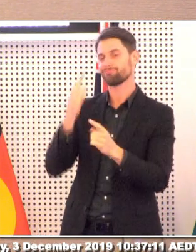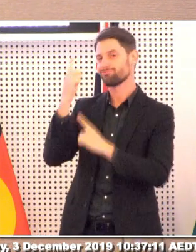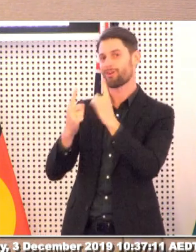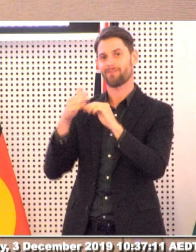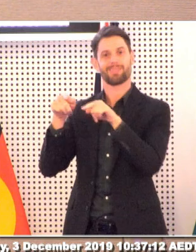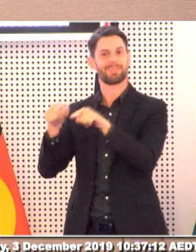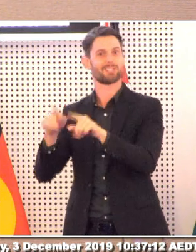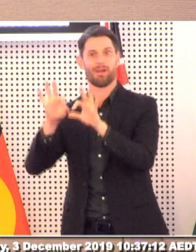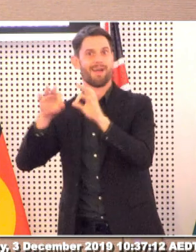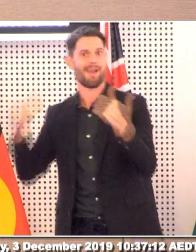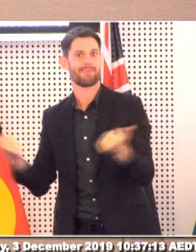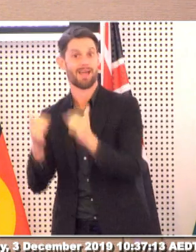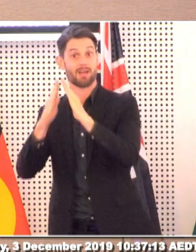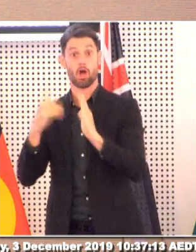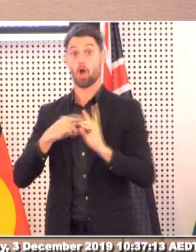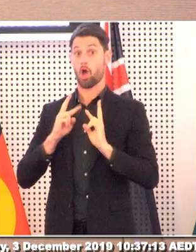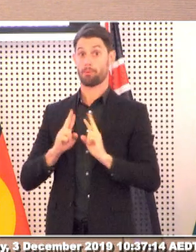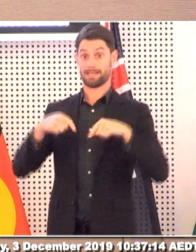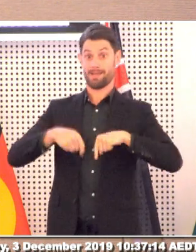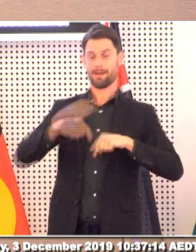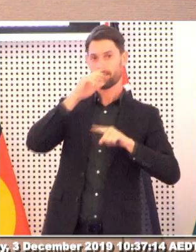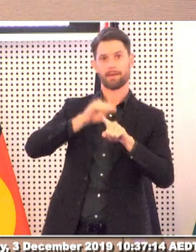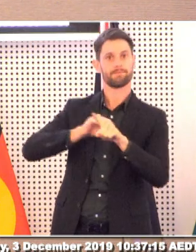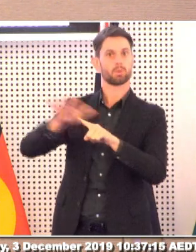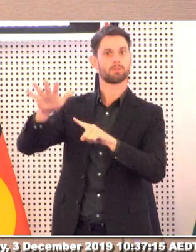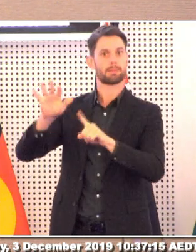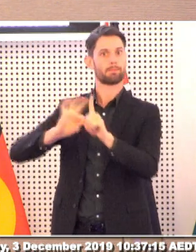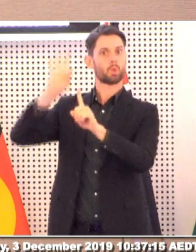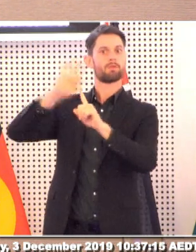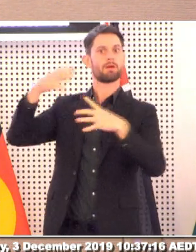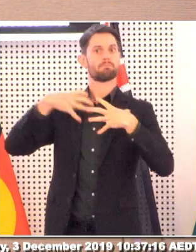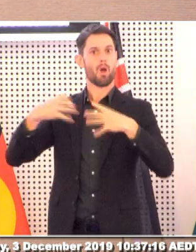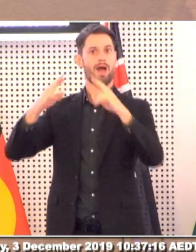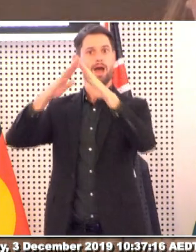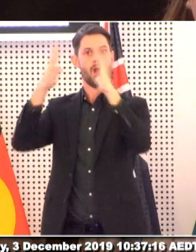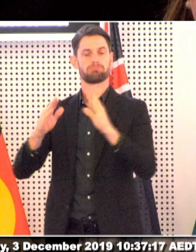and I’d like to see that area being developed. Thank you.